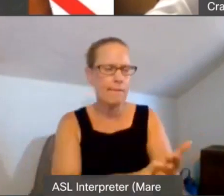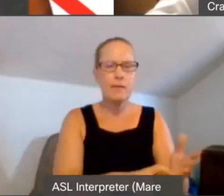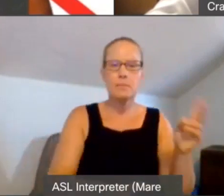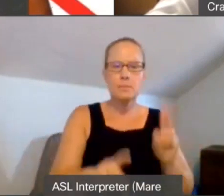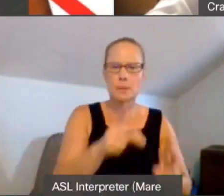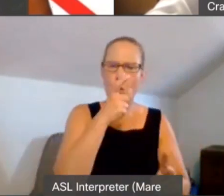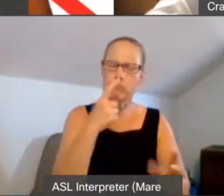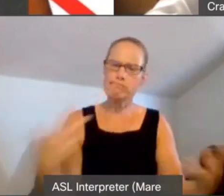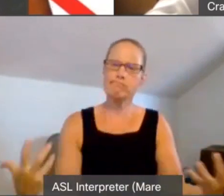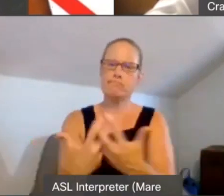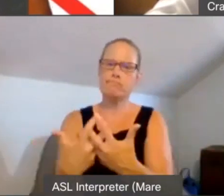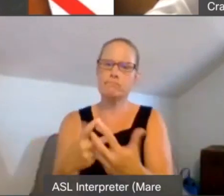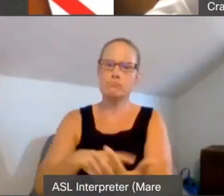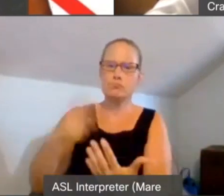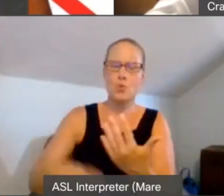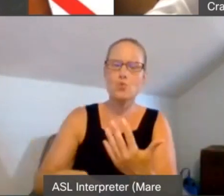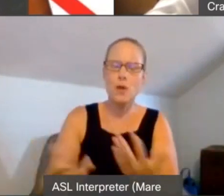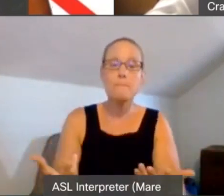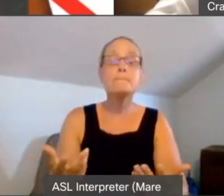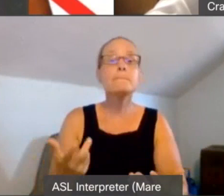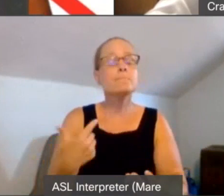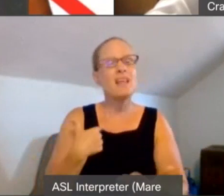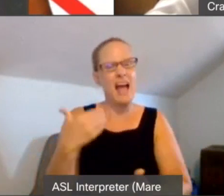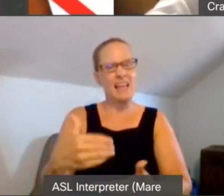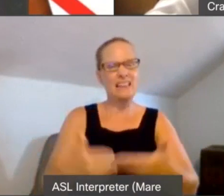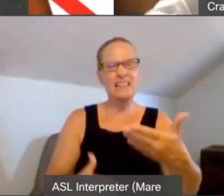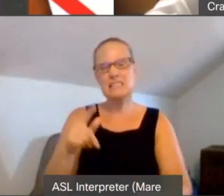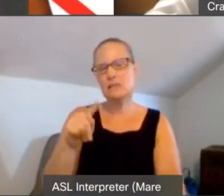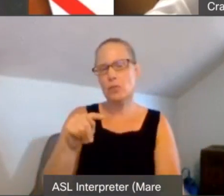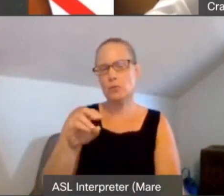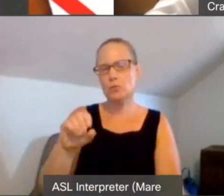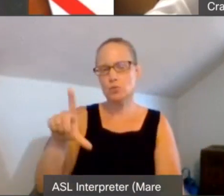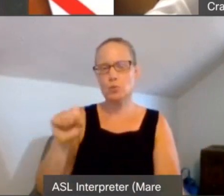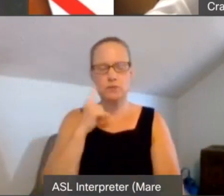I do list the tools that should be used, they're in the toolkit, they're examples of tools